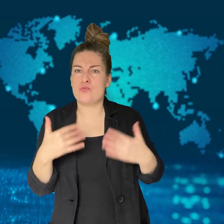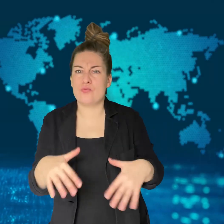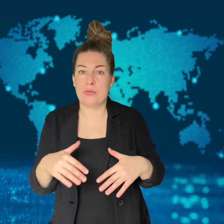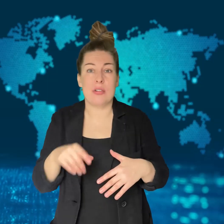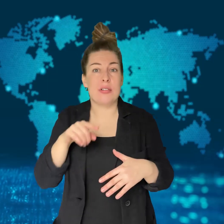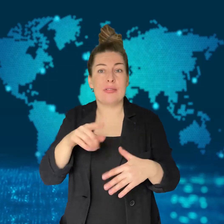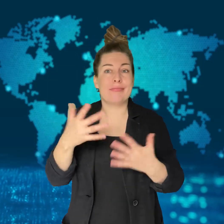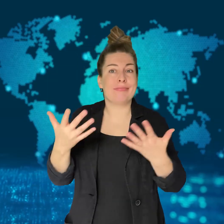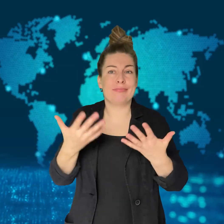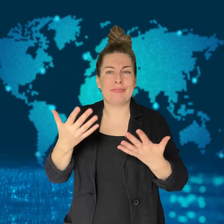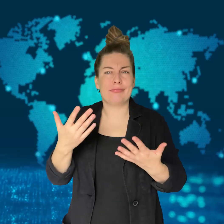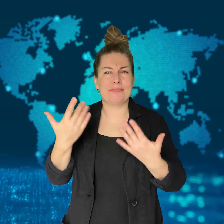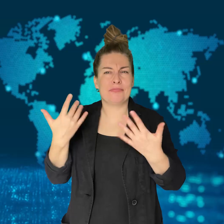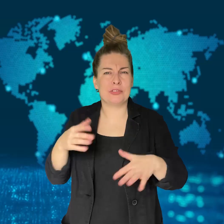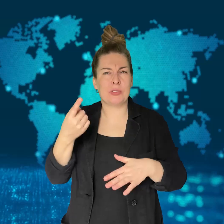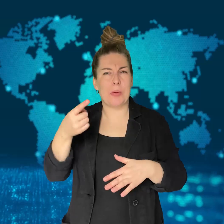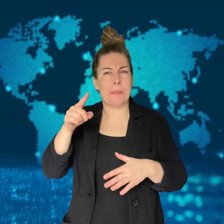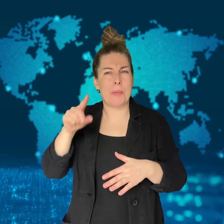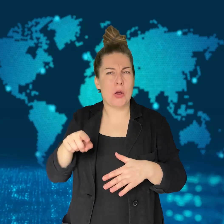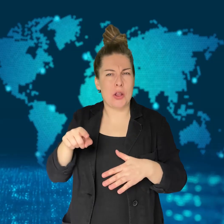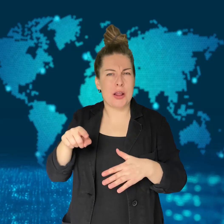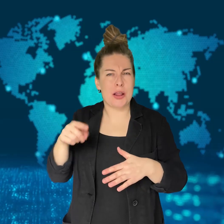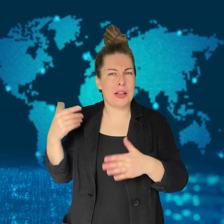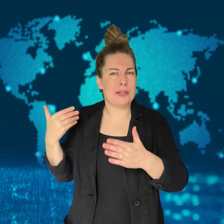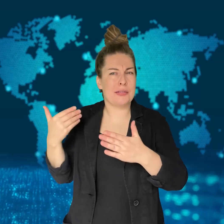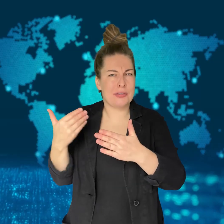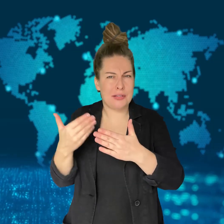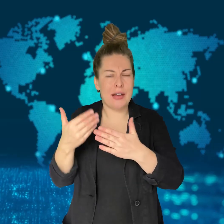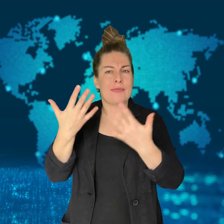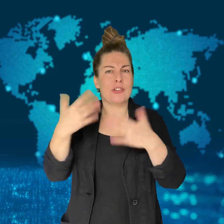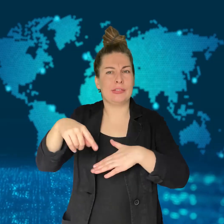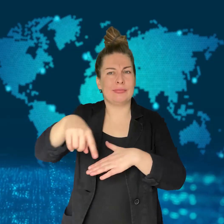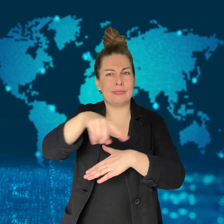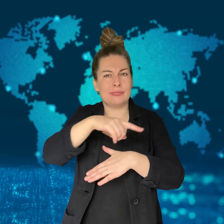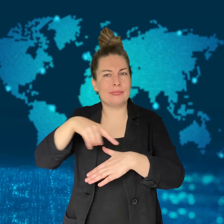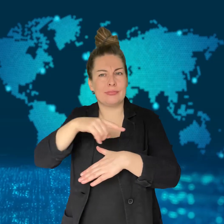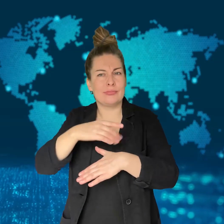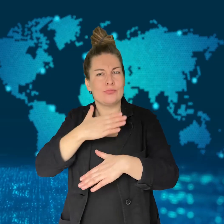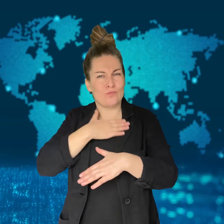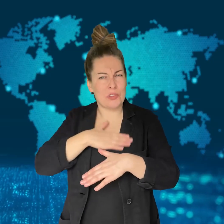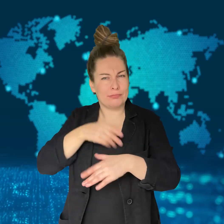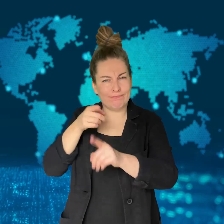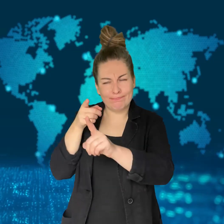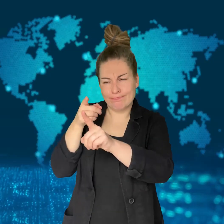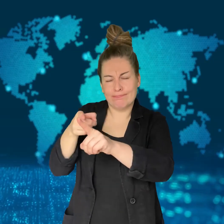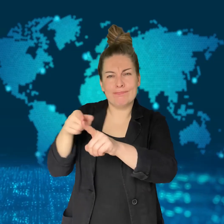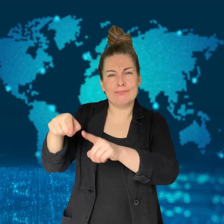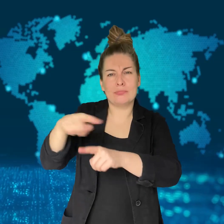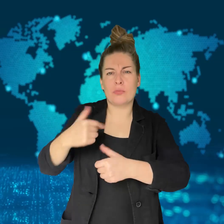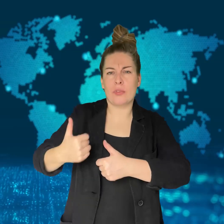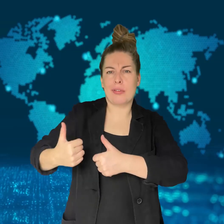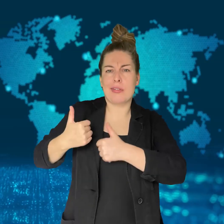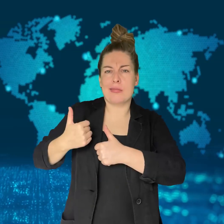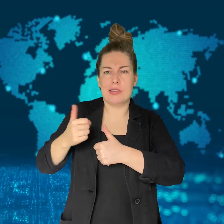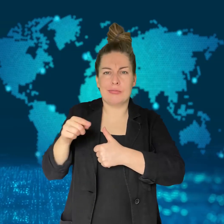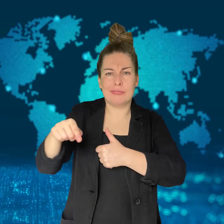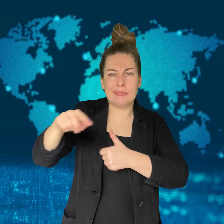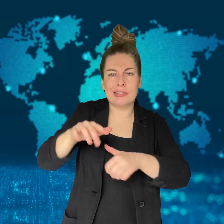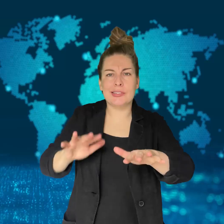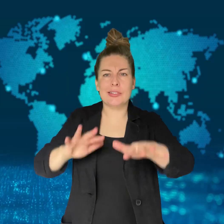calling it "Zionist aggression." The raid took place around a month after Hezbollah claimed to